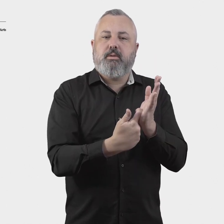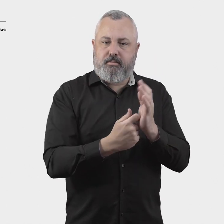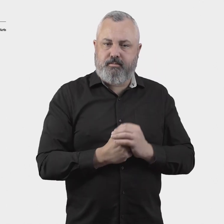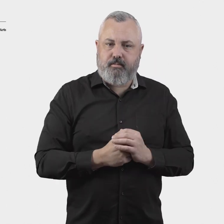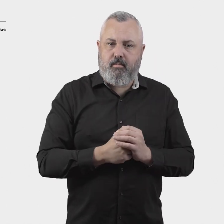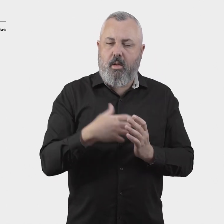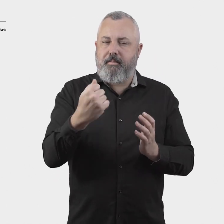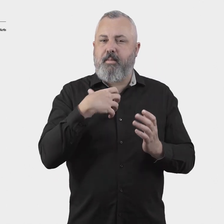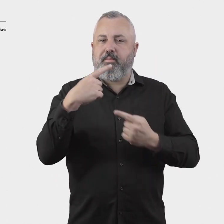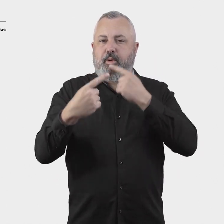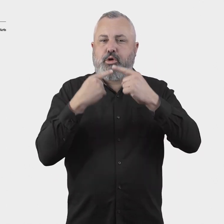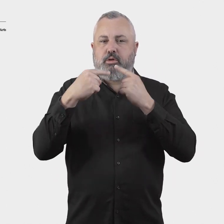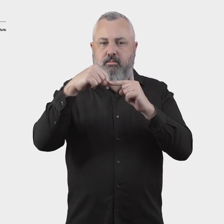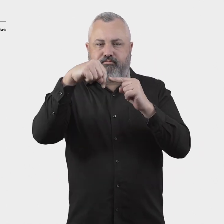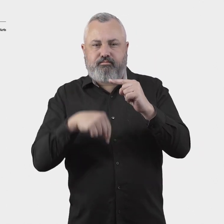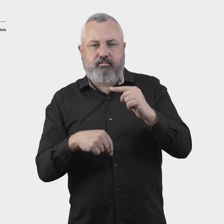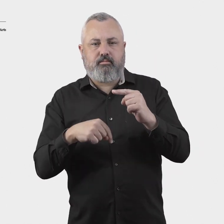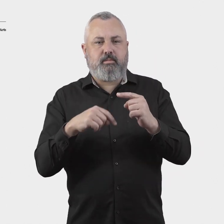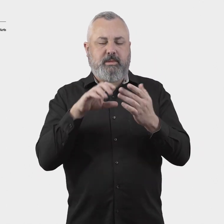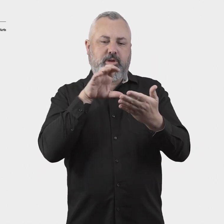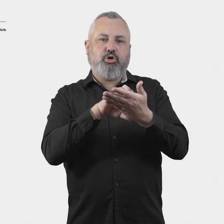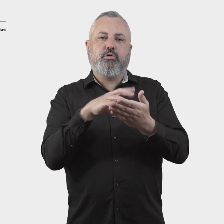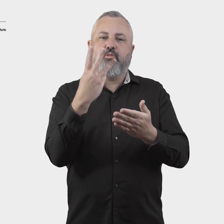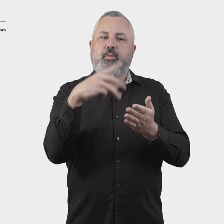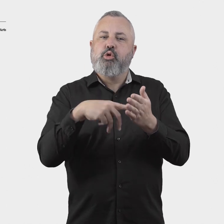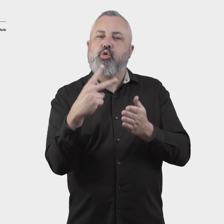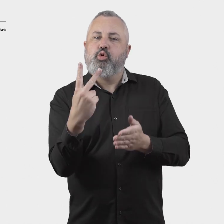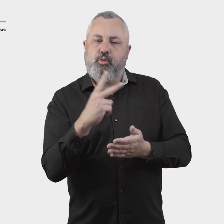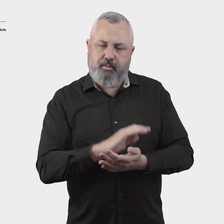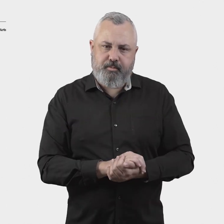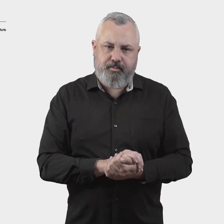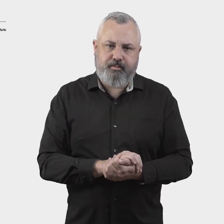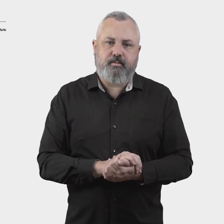(as discussed in section 3.2 of this consultation paper)